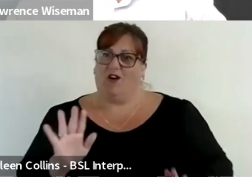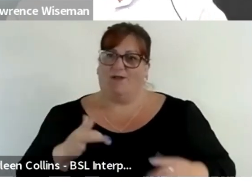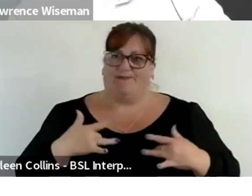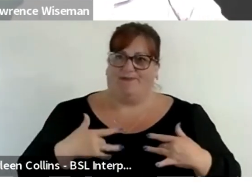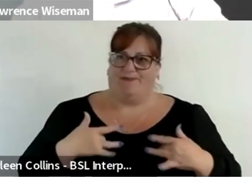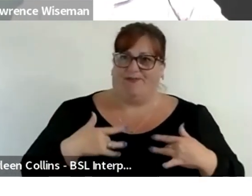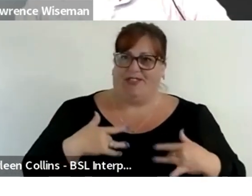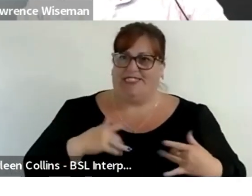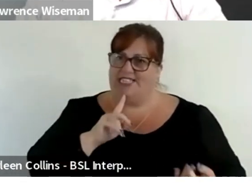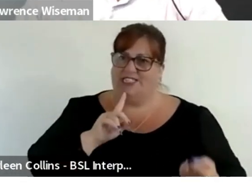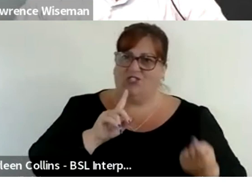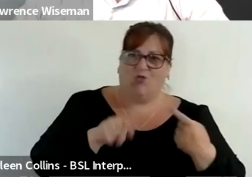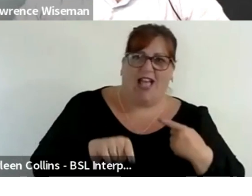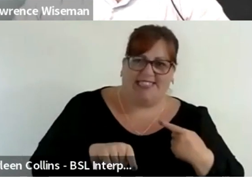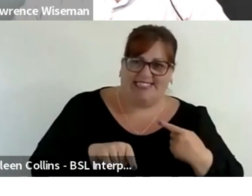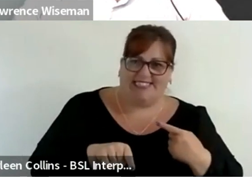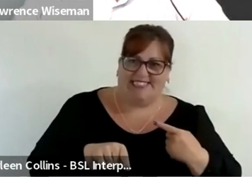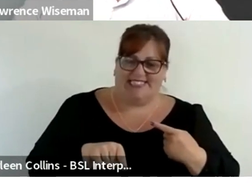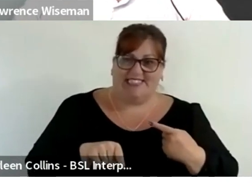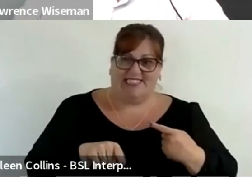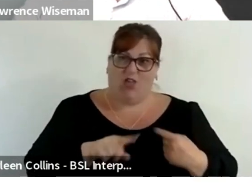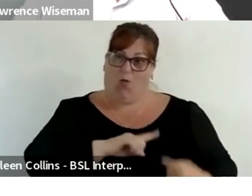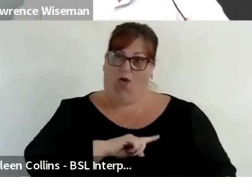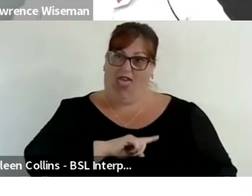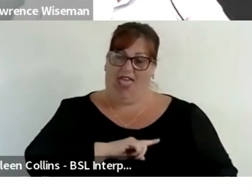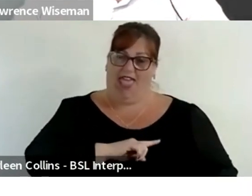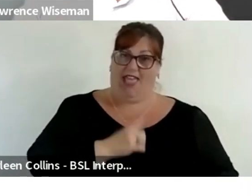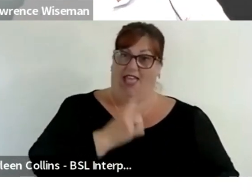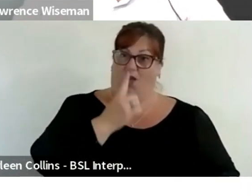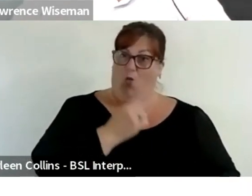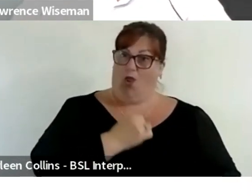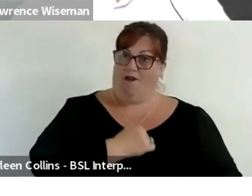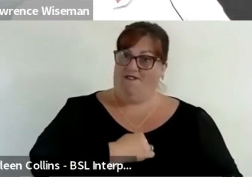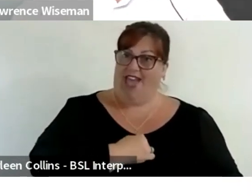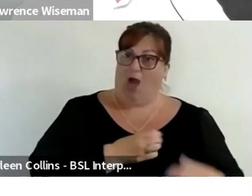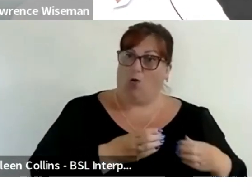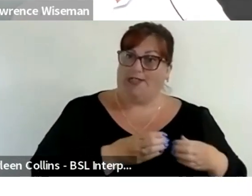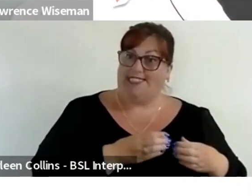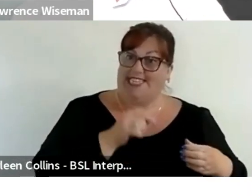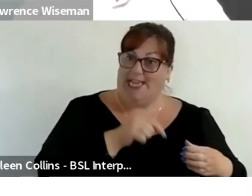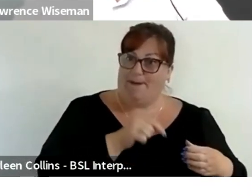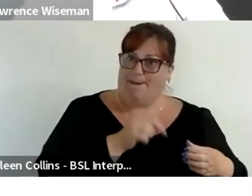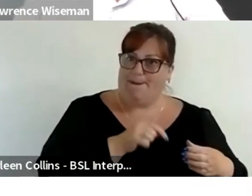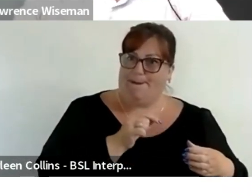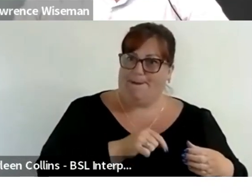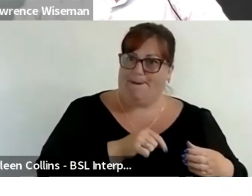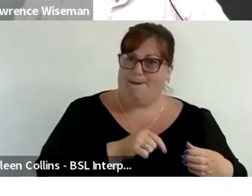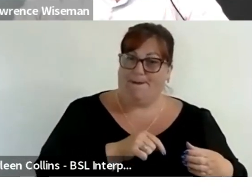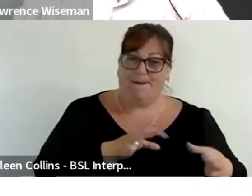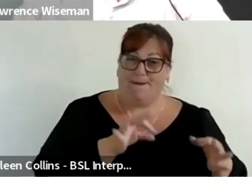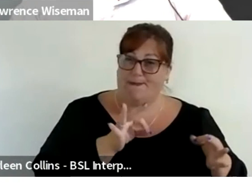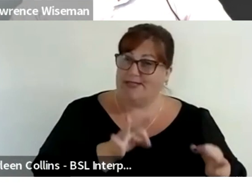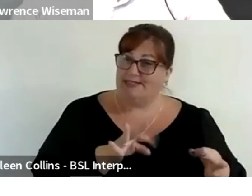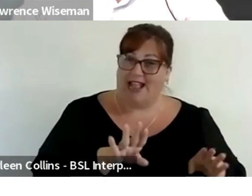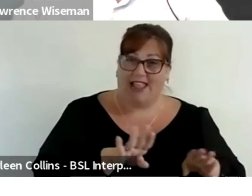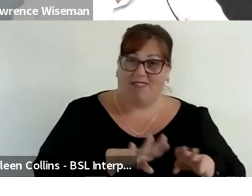A member of our team had exactly, of my team, had exactly that situation and did.